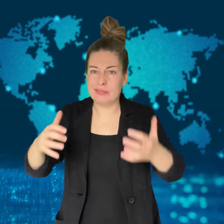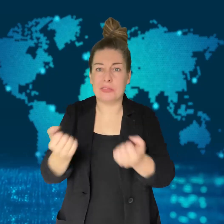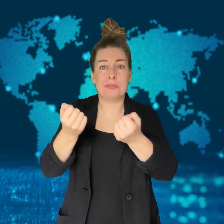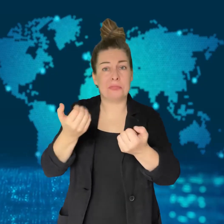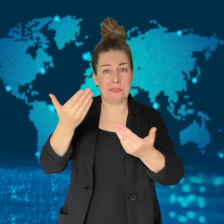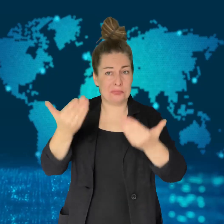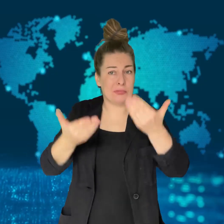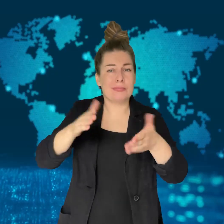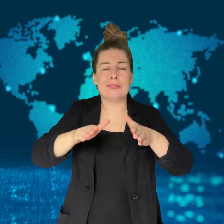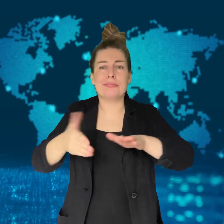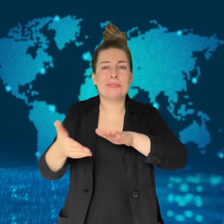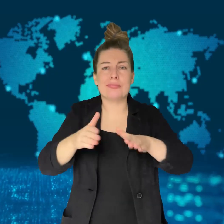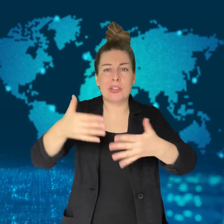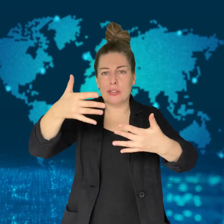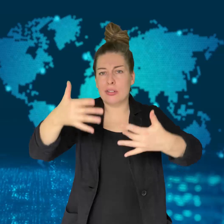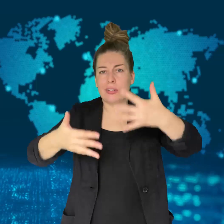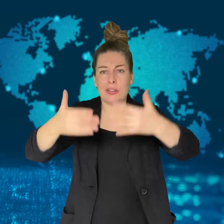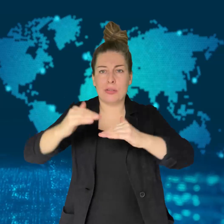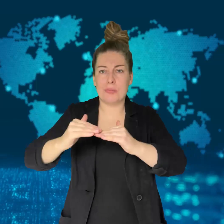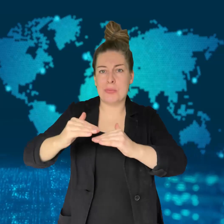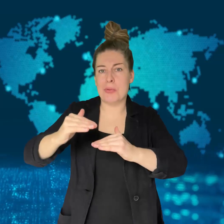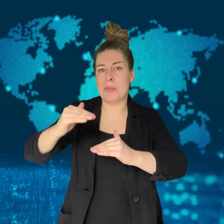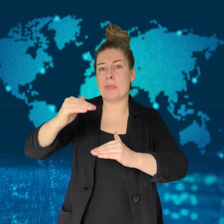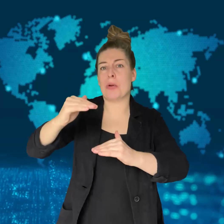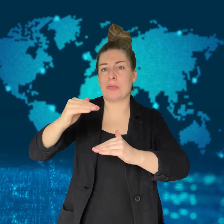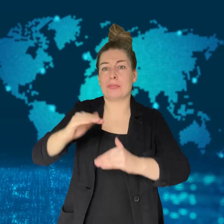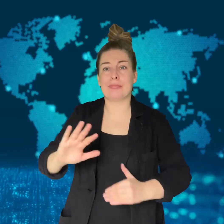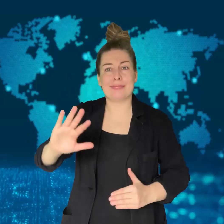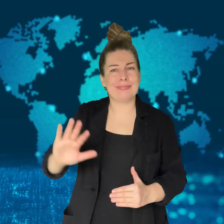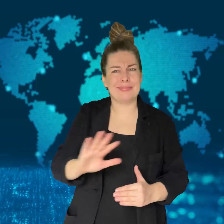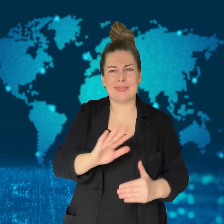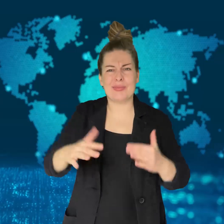Torrential rains triggered the flash floods.